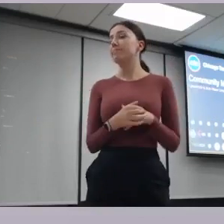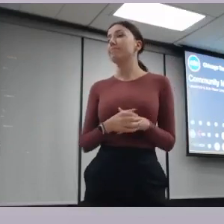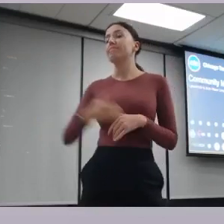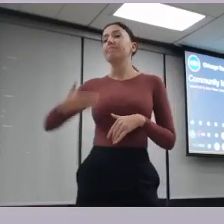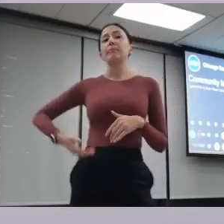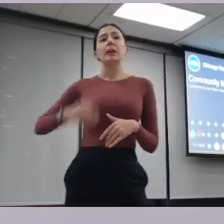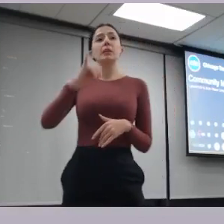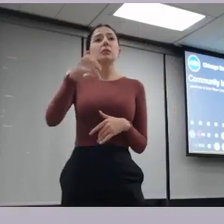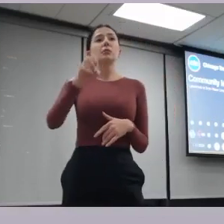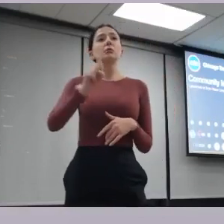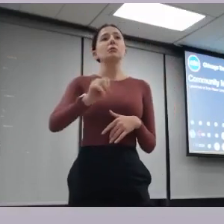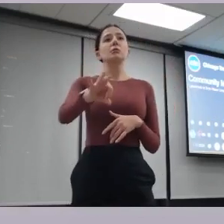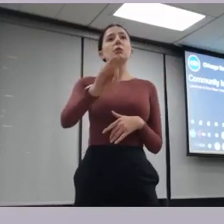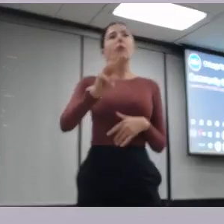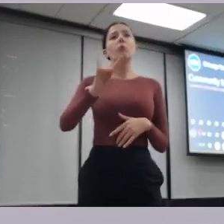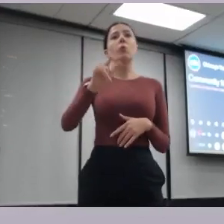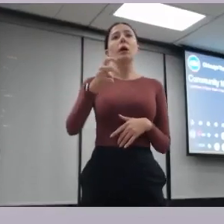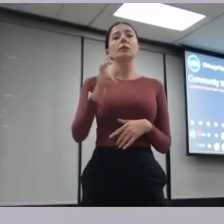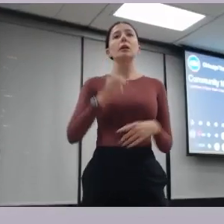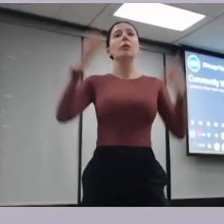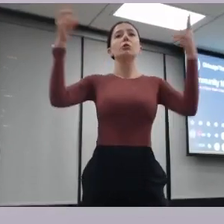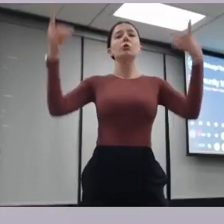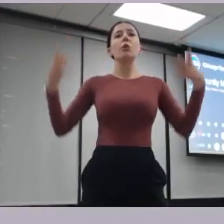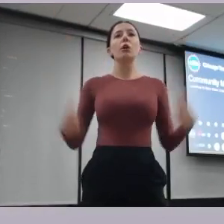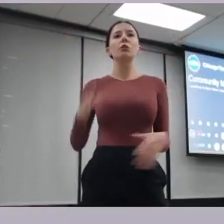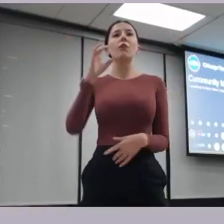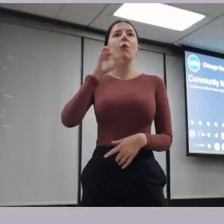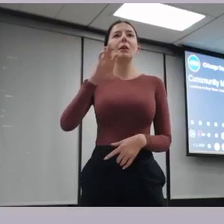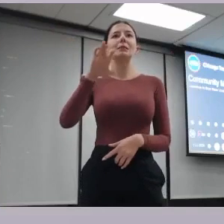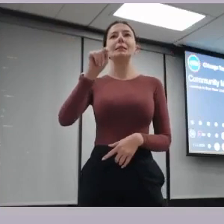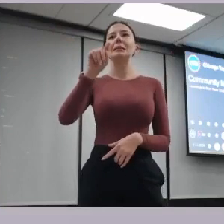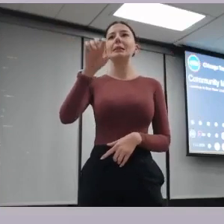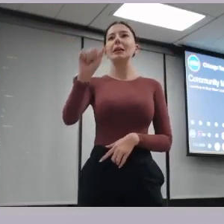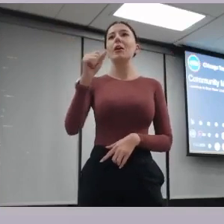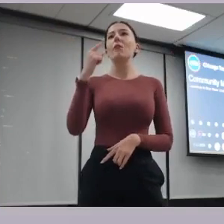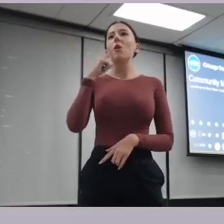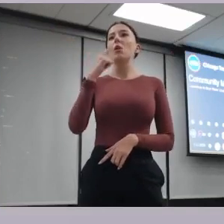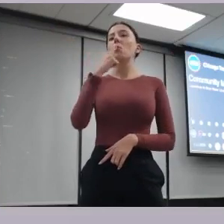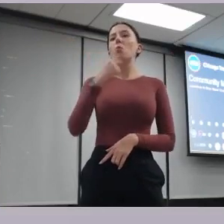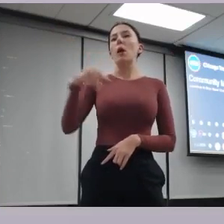I'm the director of government communications for C K on the European Migration Project.